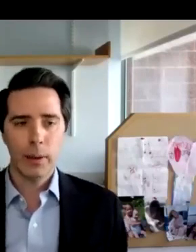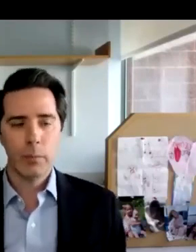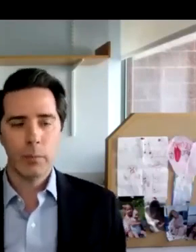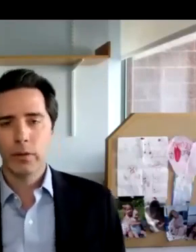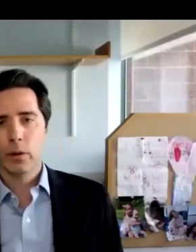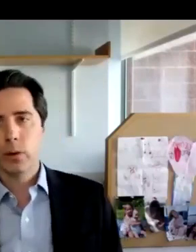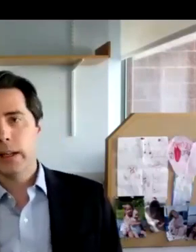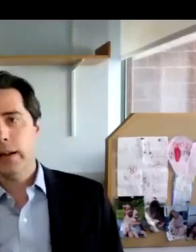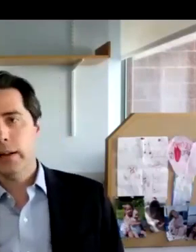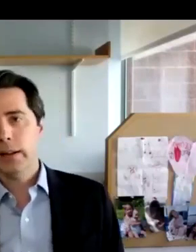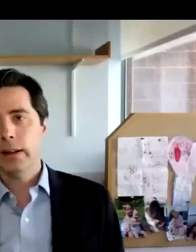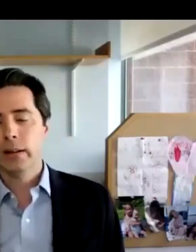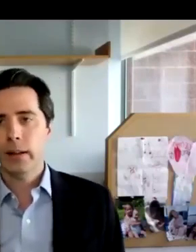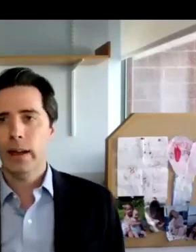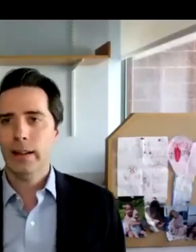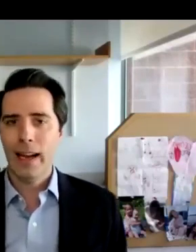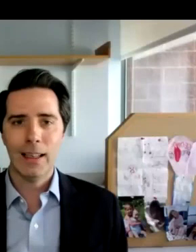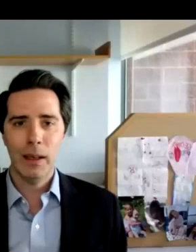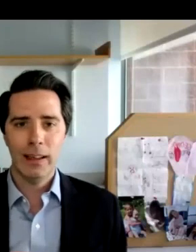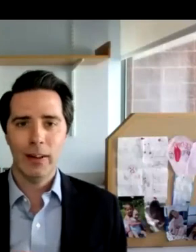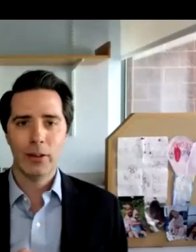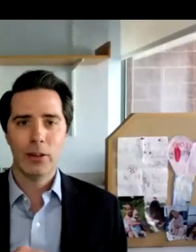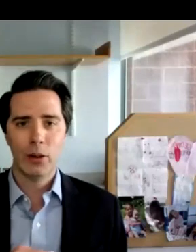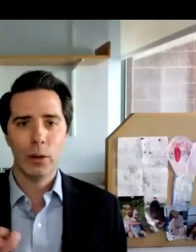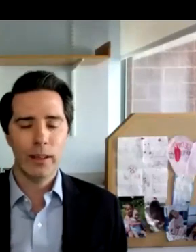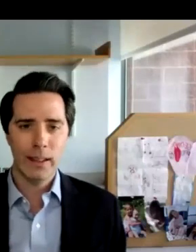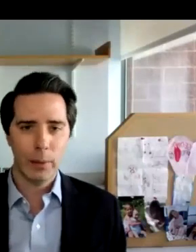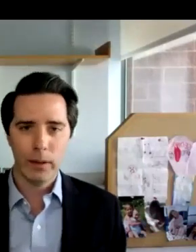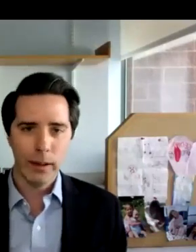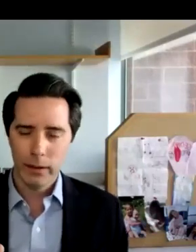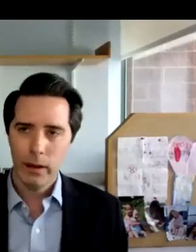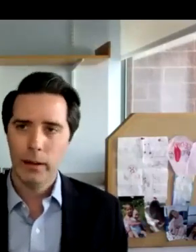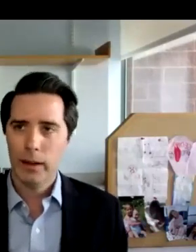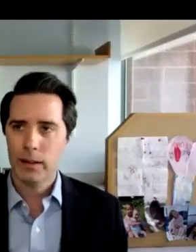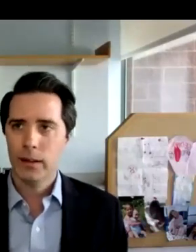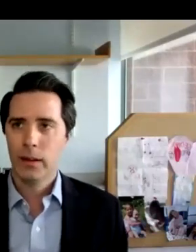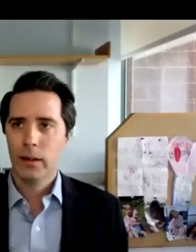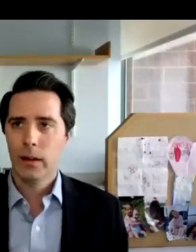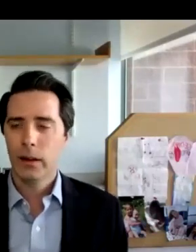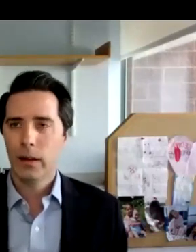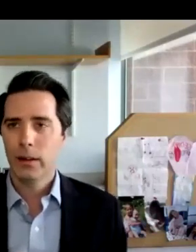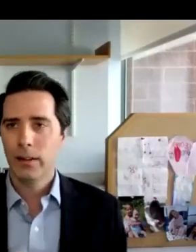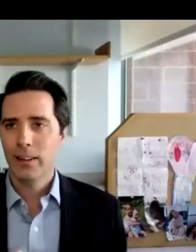therapy and moving forward with that again that that can be held totally